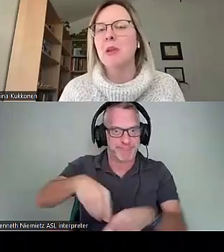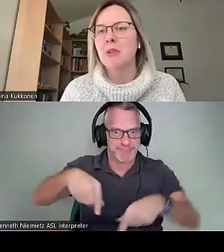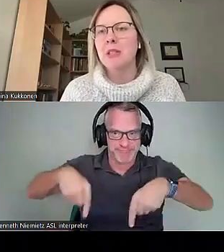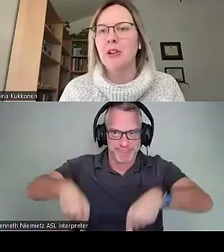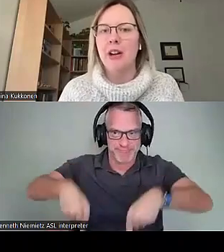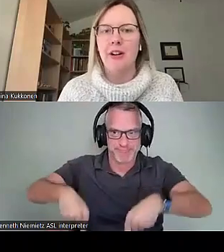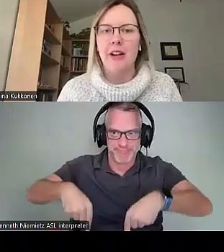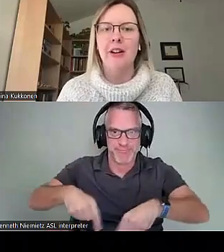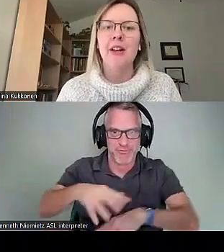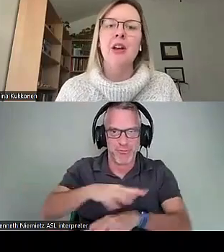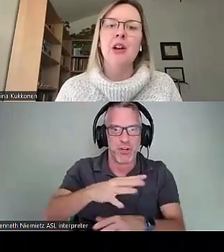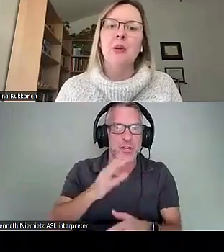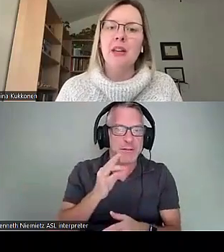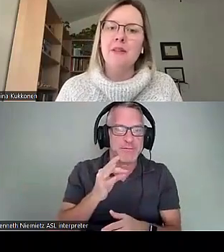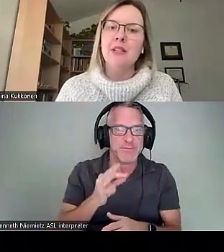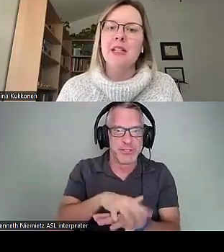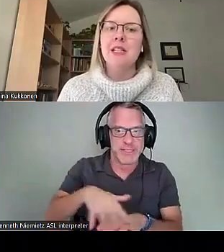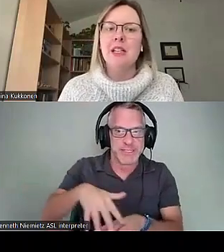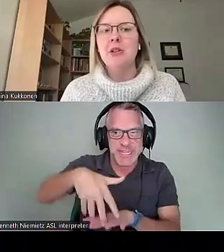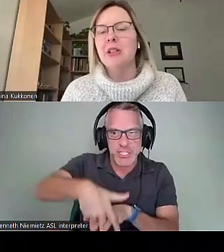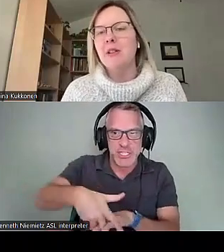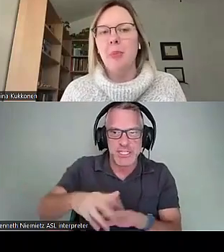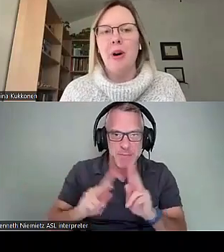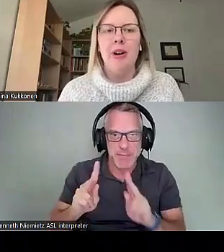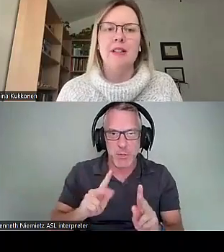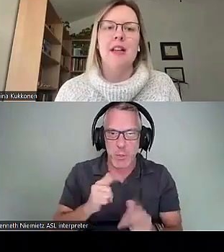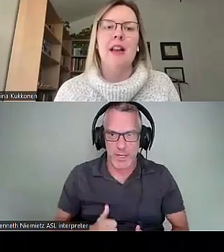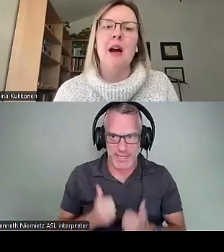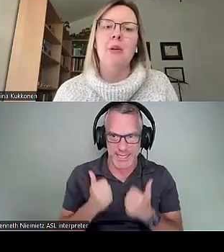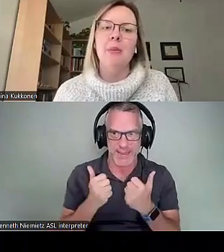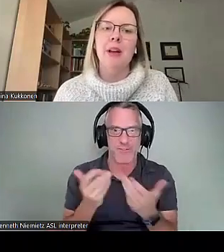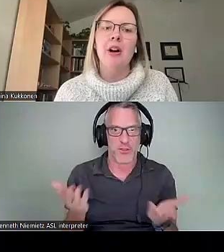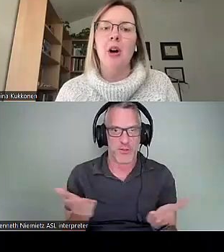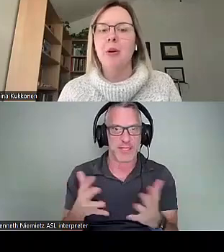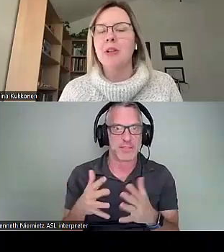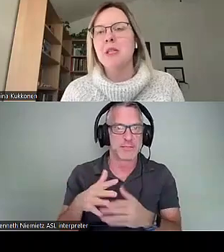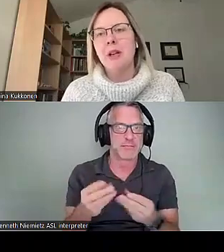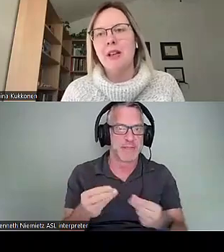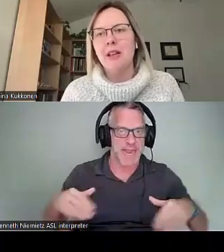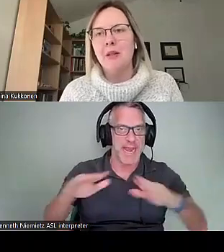peoples in your area, who lived and continue to live upon it, and how we might all participate in